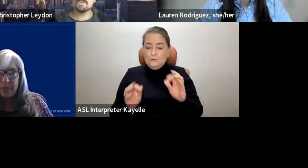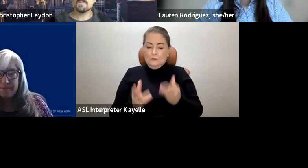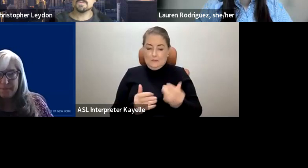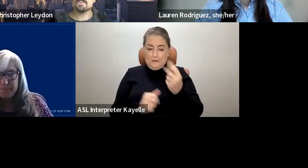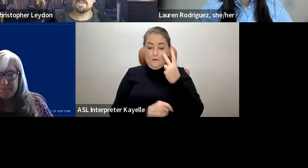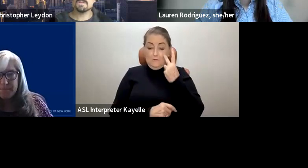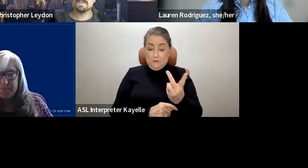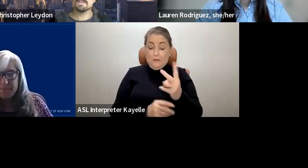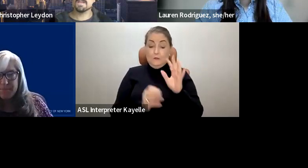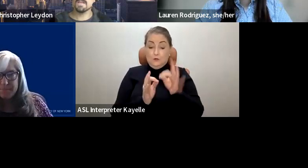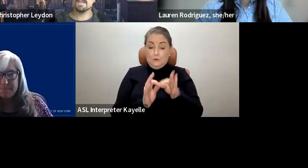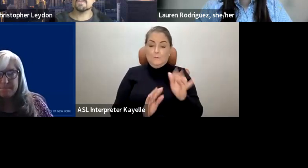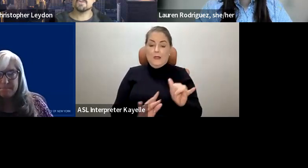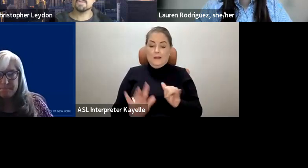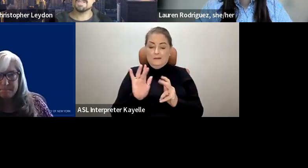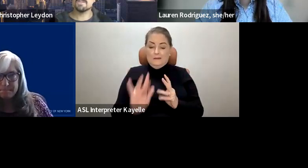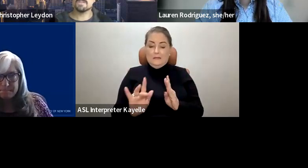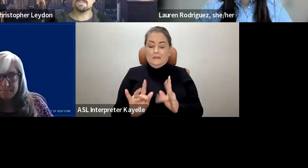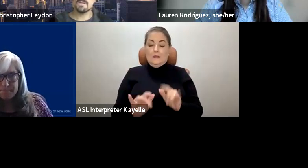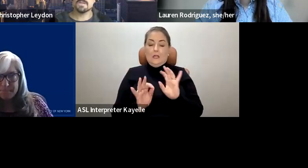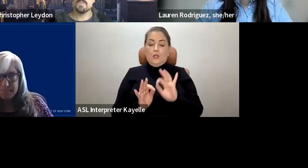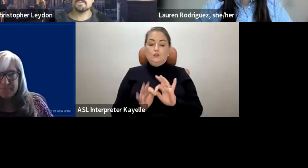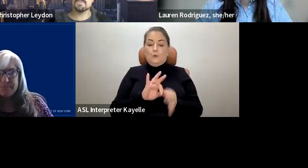interpreters by selecting interpretation at the bottom of